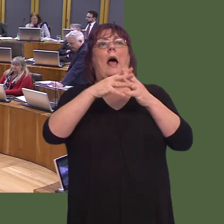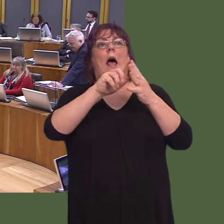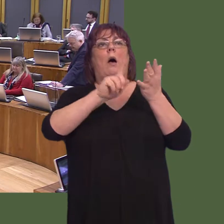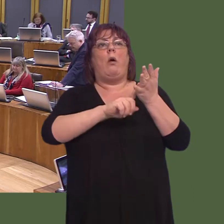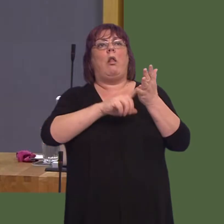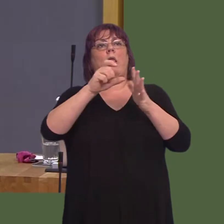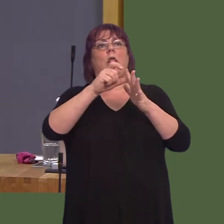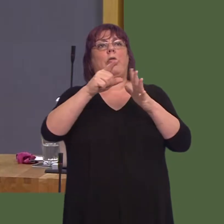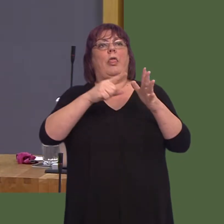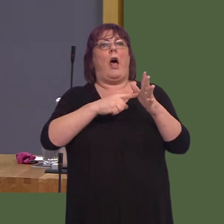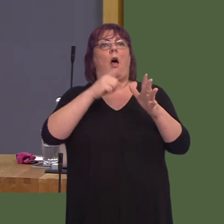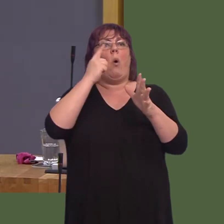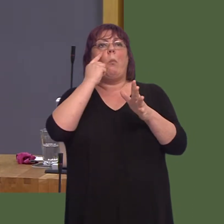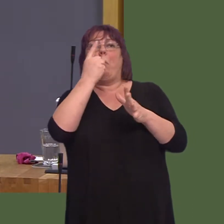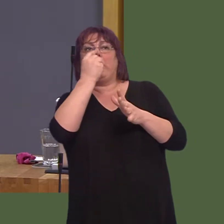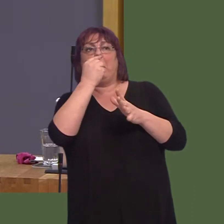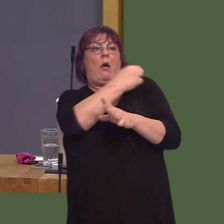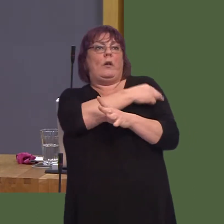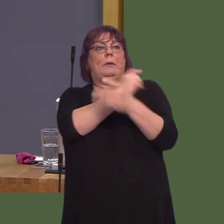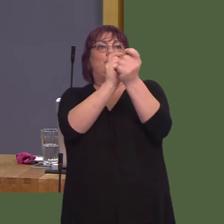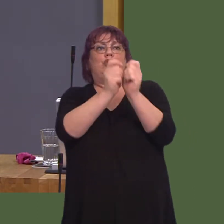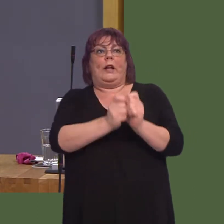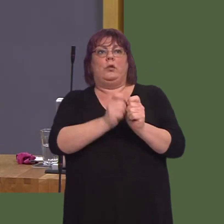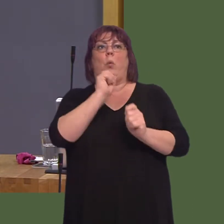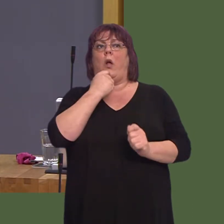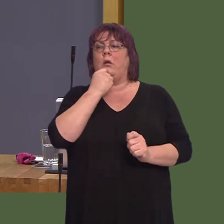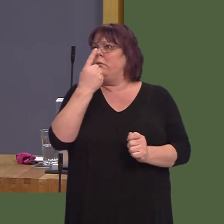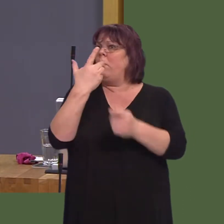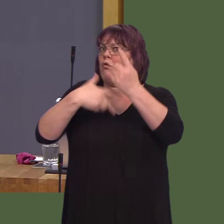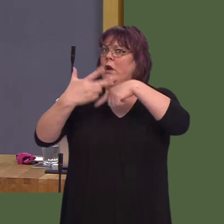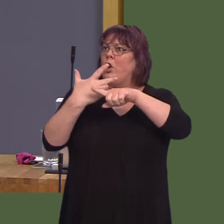Now, it's only been around three years since the last reconfiguration, which was meant